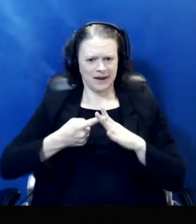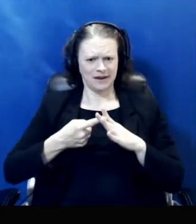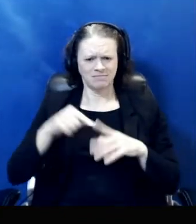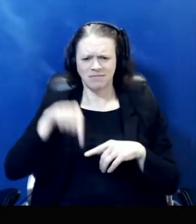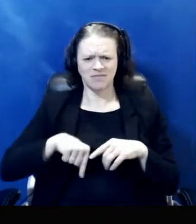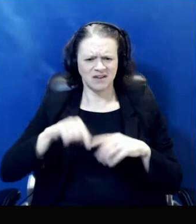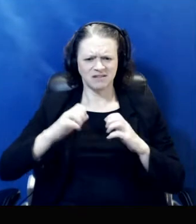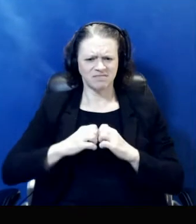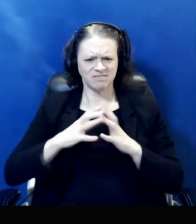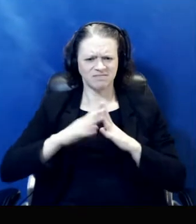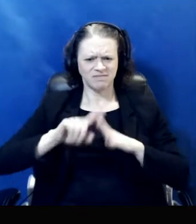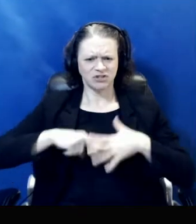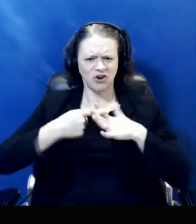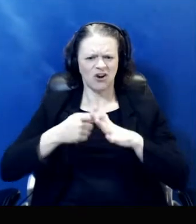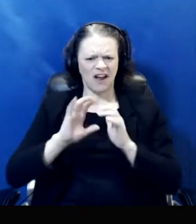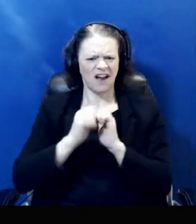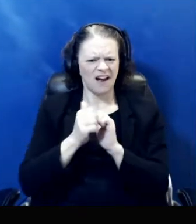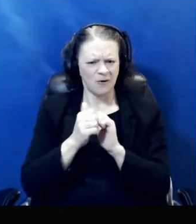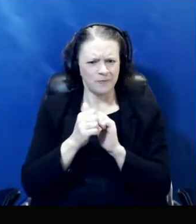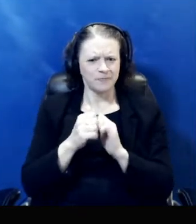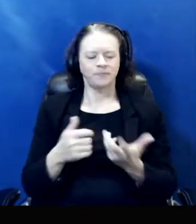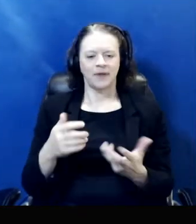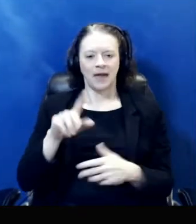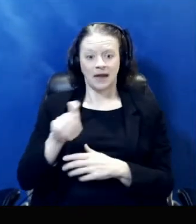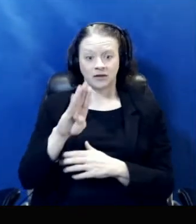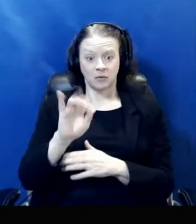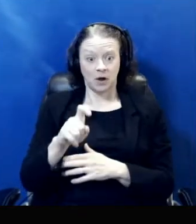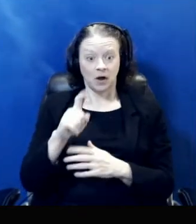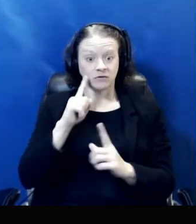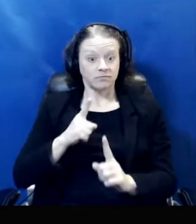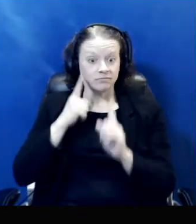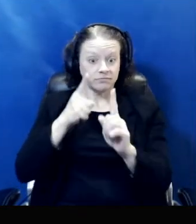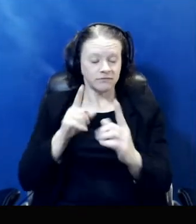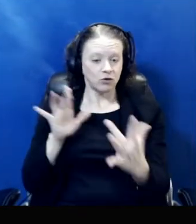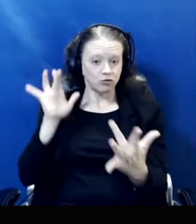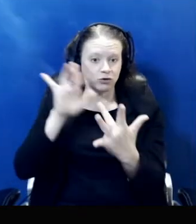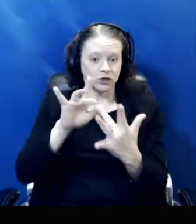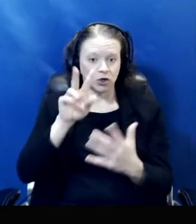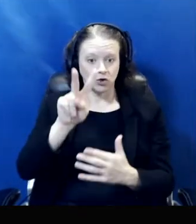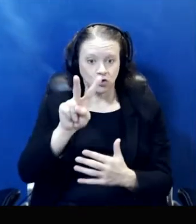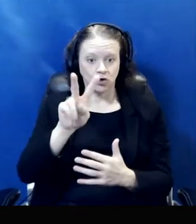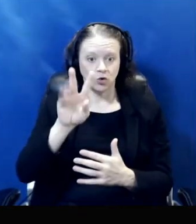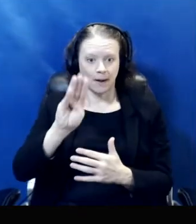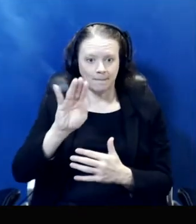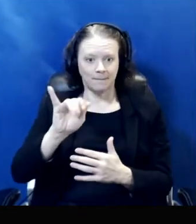we have a mission of reaching two billion gamers, and of course with that kind of number,